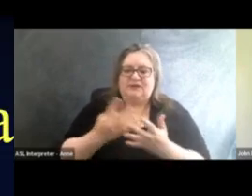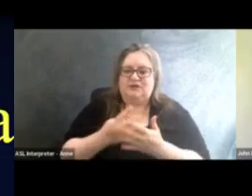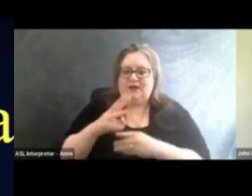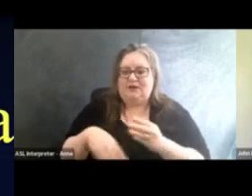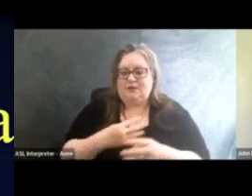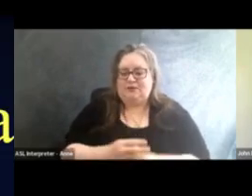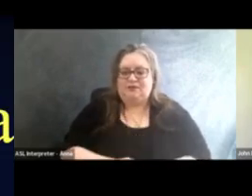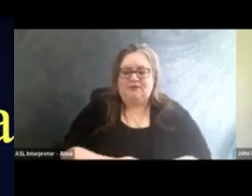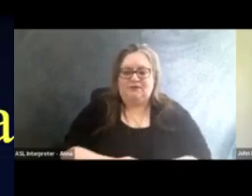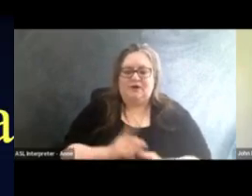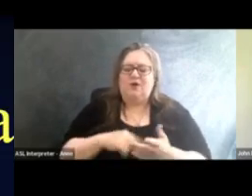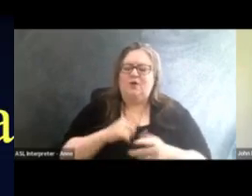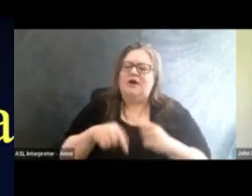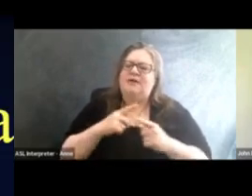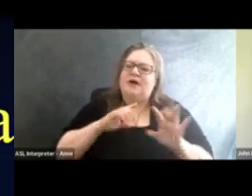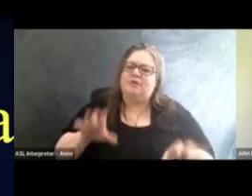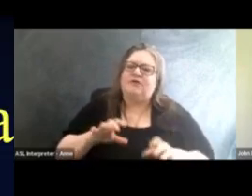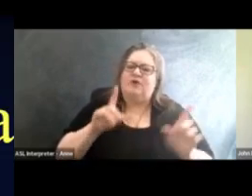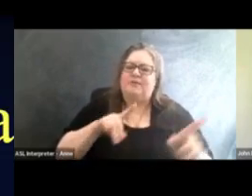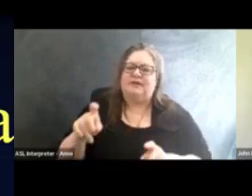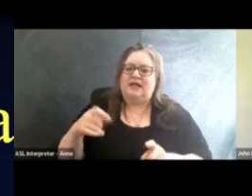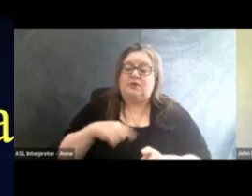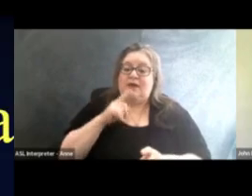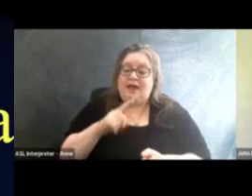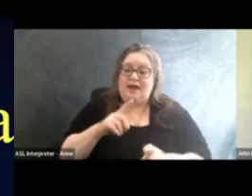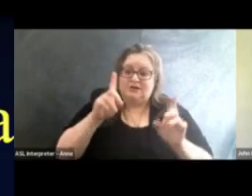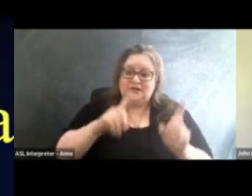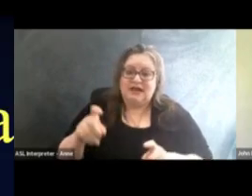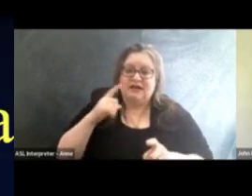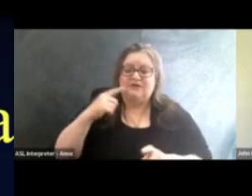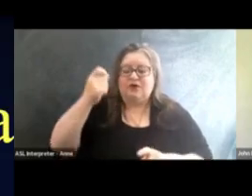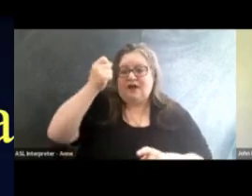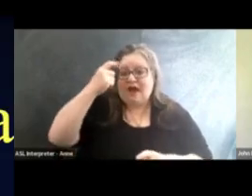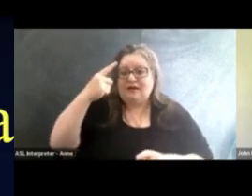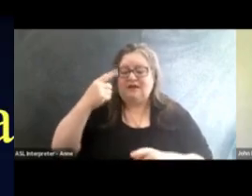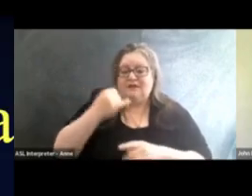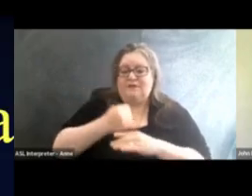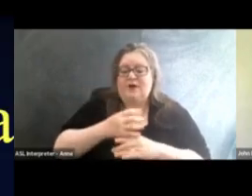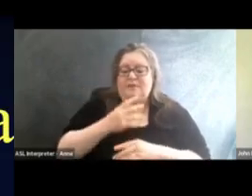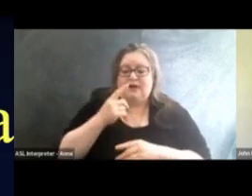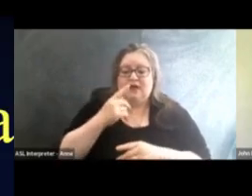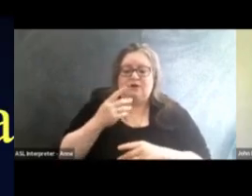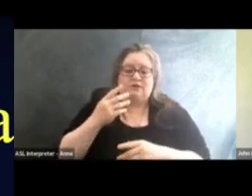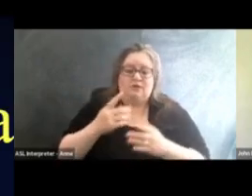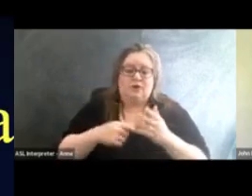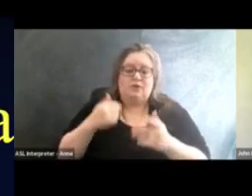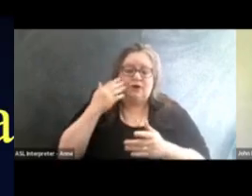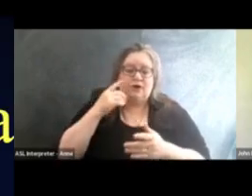What about performance tests, tests where we actually test for cognitive impairment? And of course, the one we ones we know most about, are neuropsychological testing.